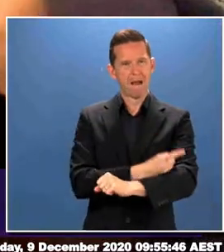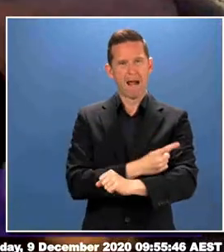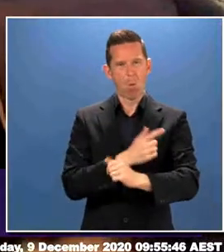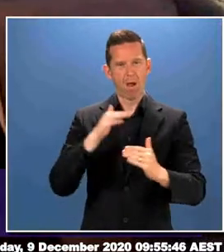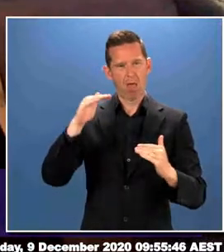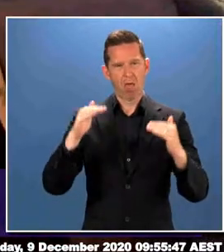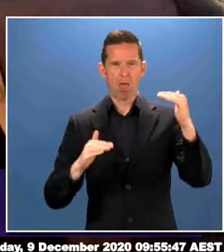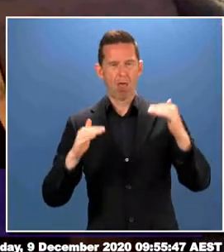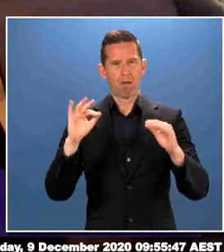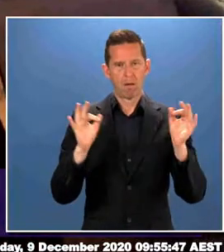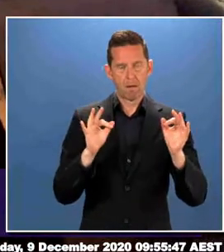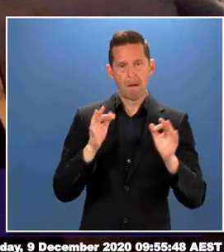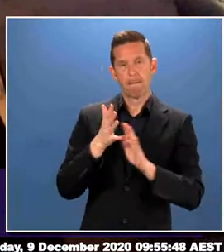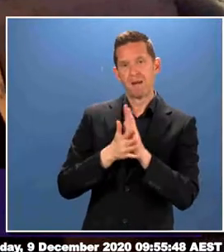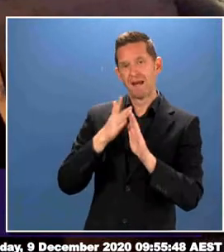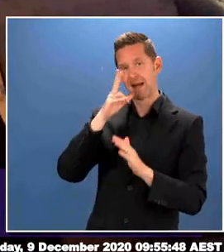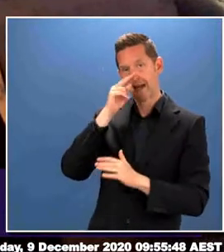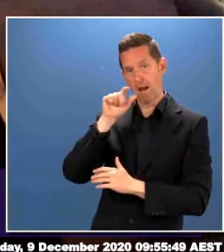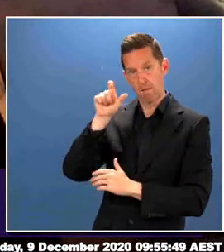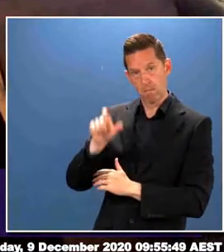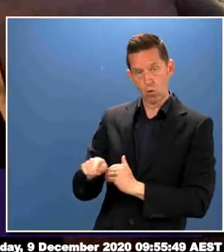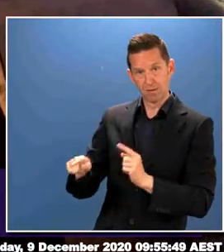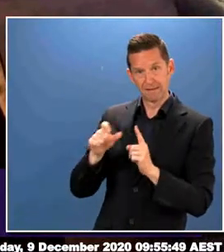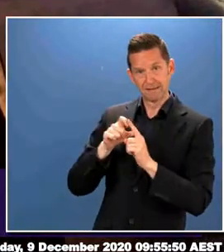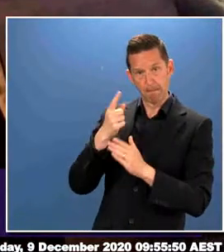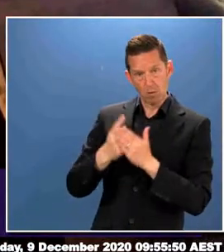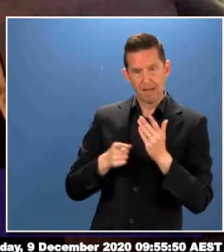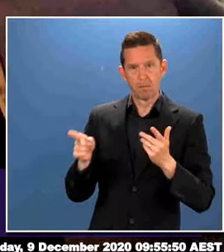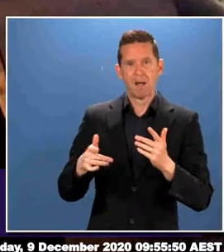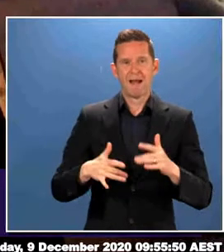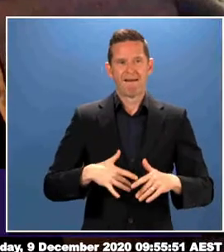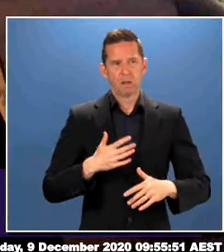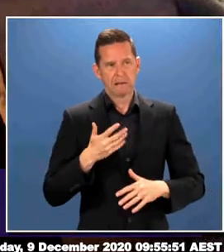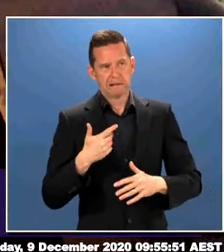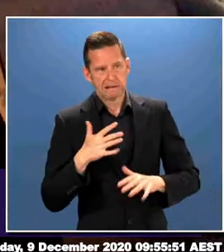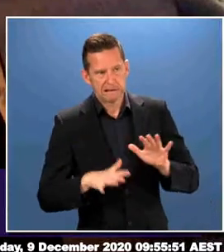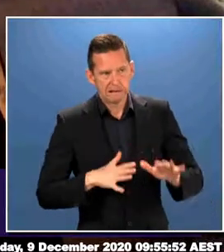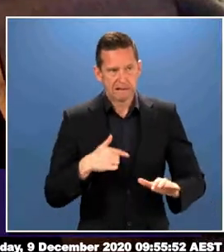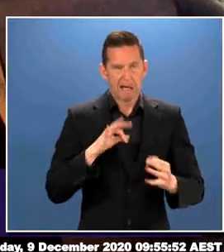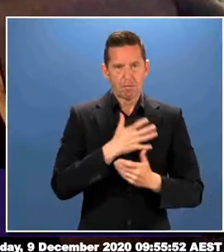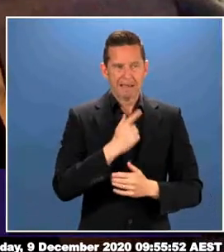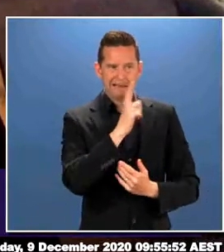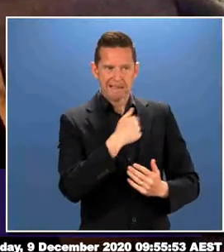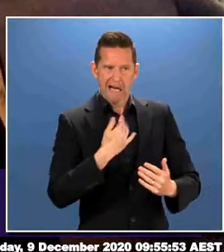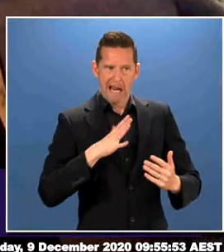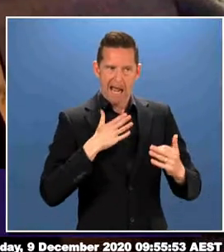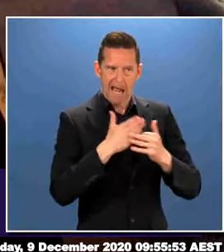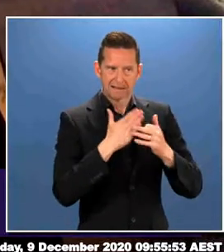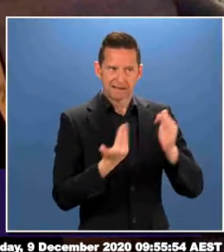This means the young person with a disability cannot only be awkward bringing up things like access needs, it can be terrifying and it can